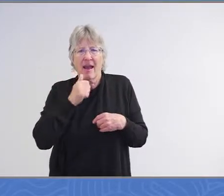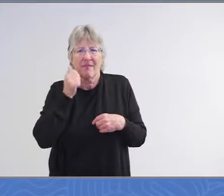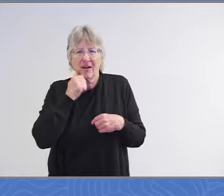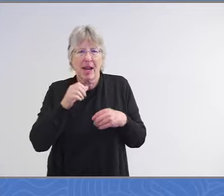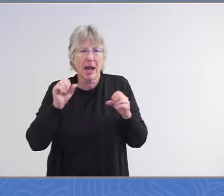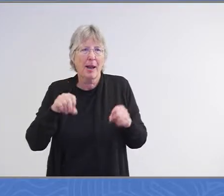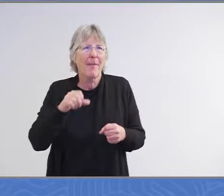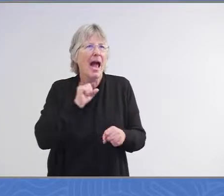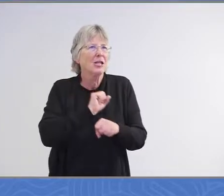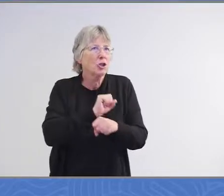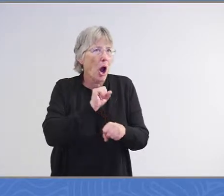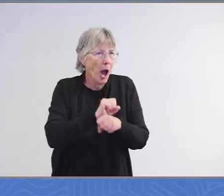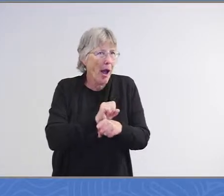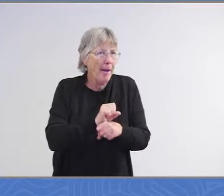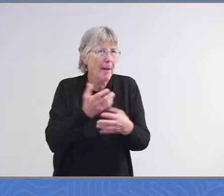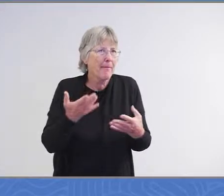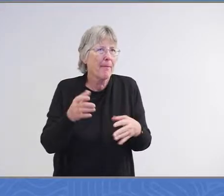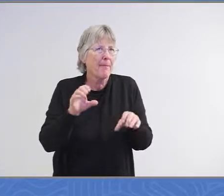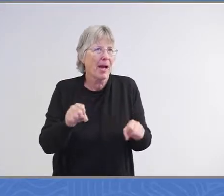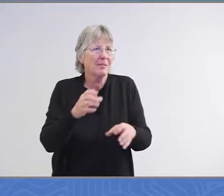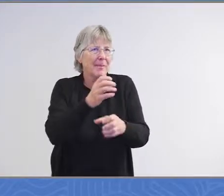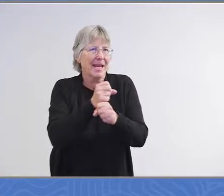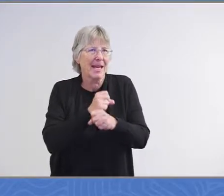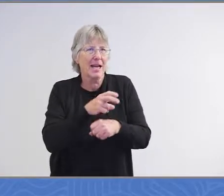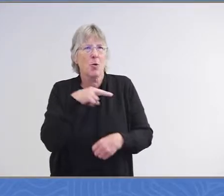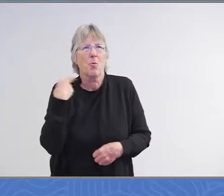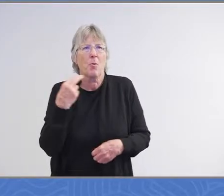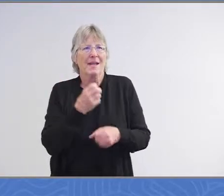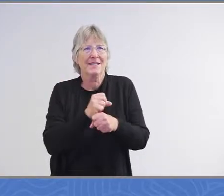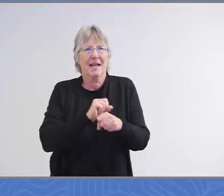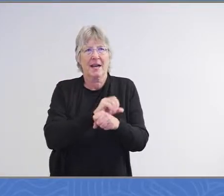and possibly spreading it to co-workers and my immediate family.